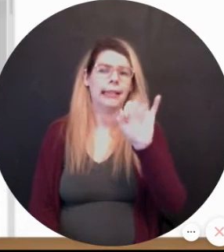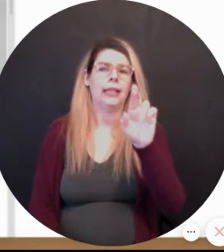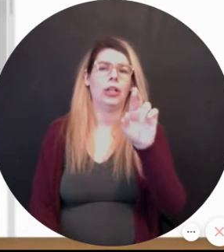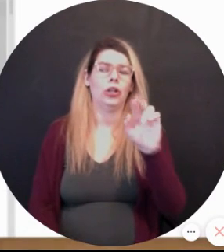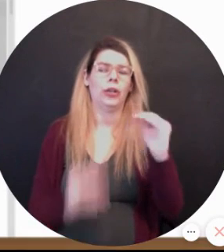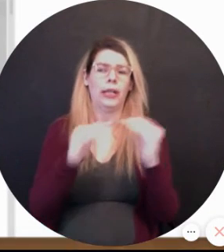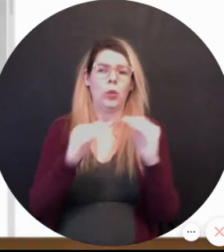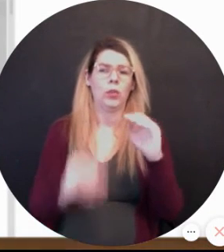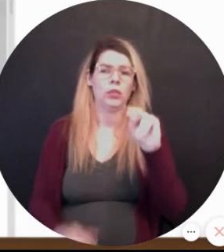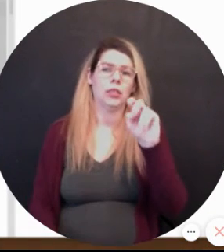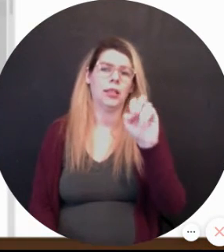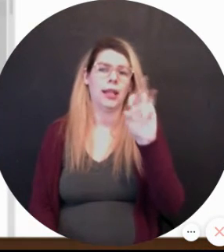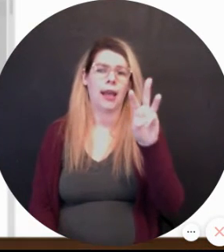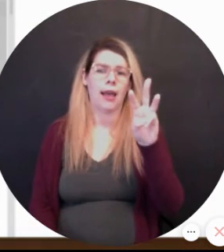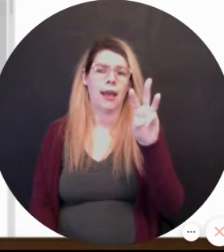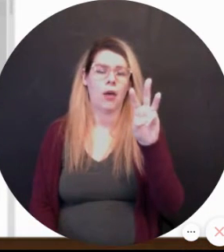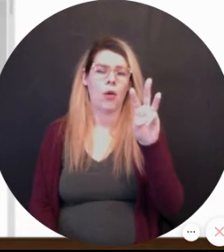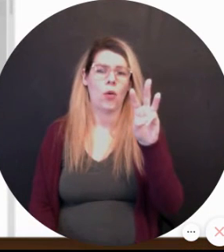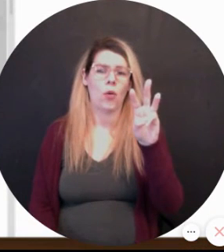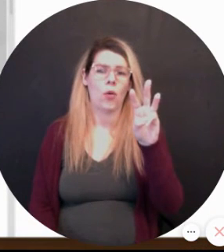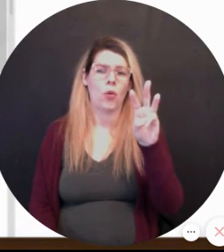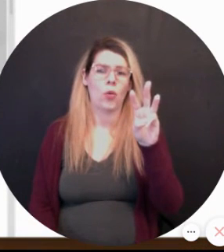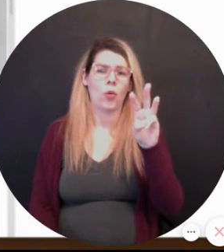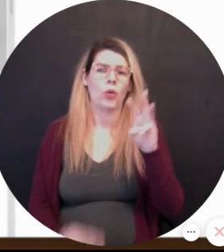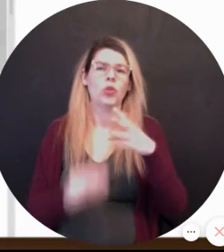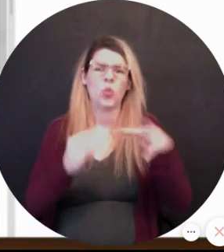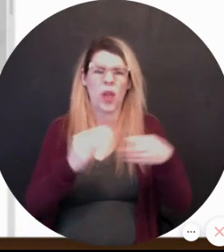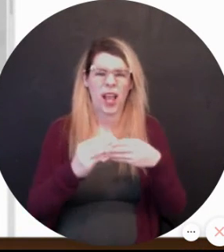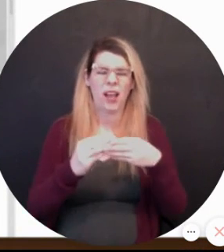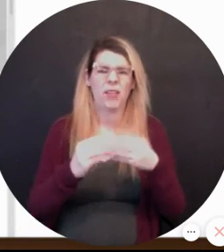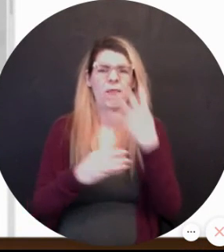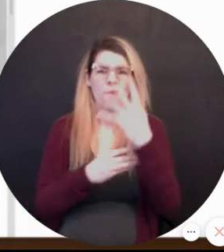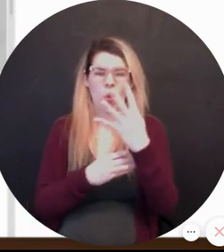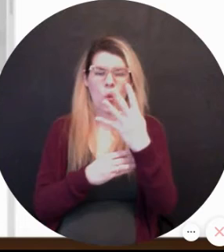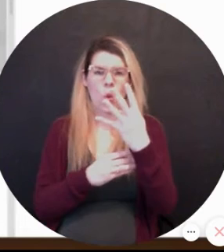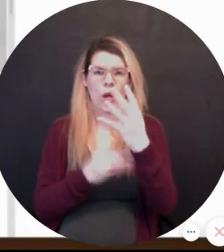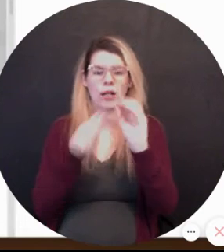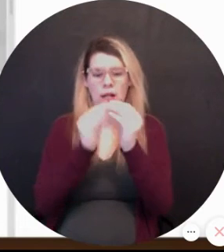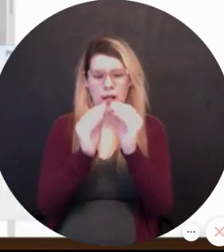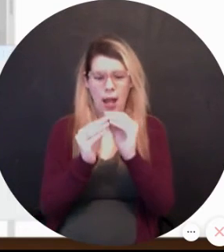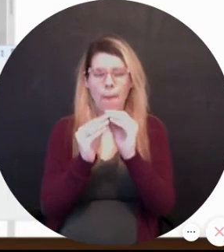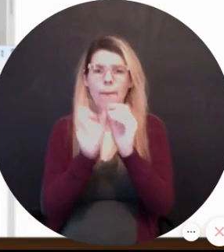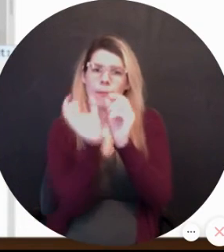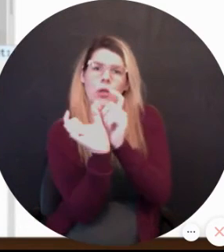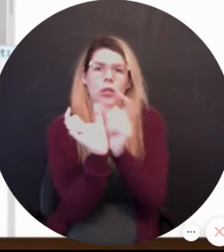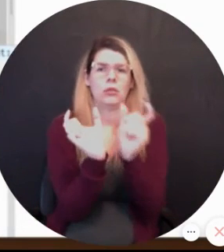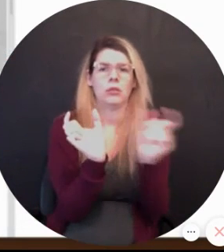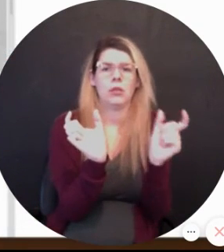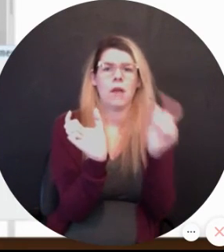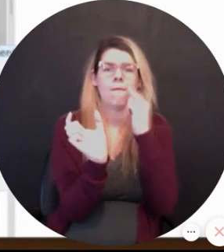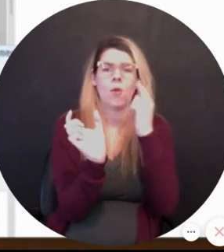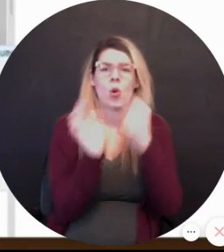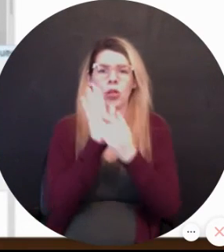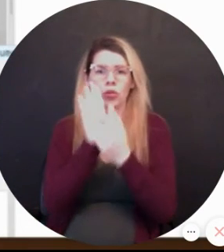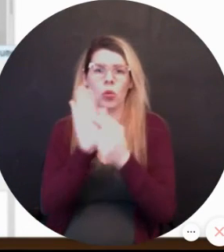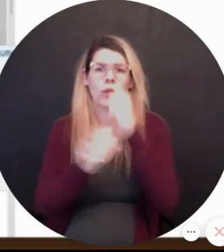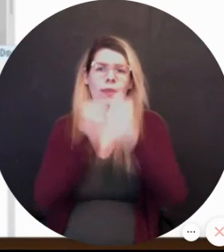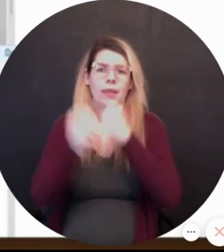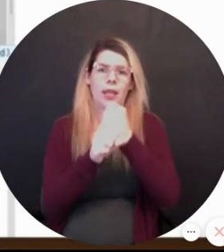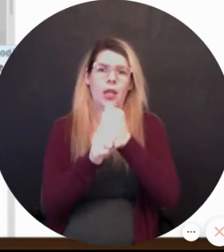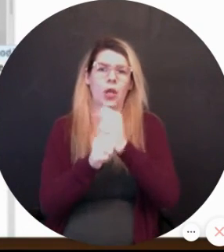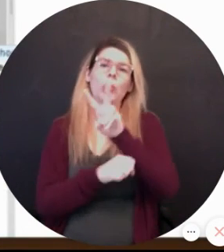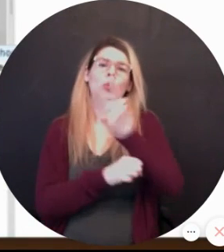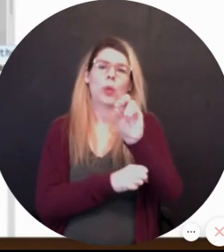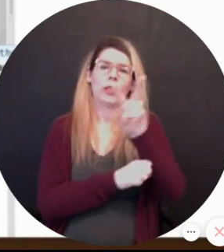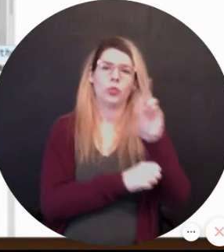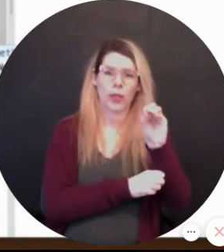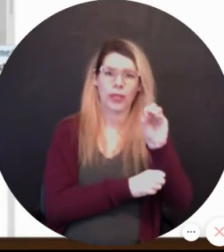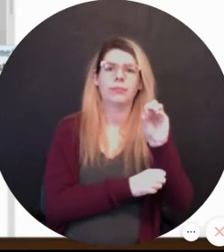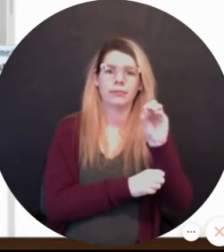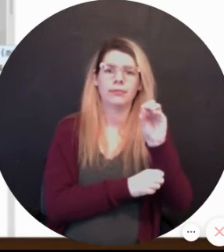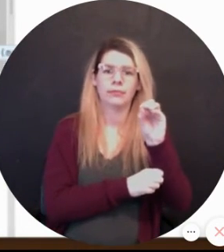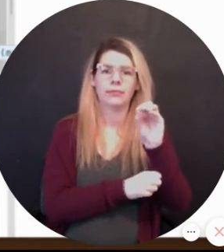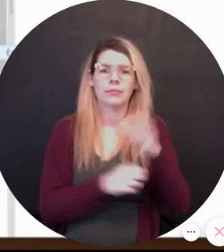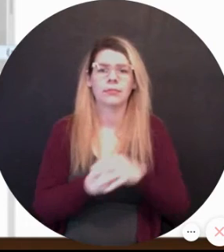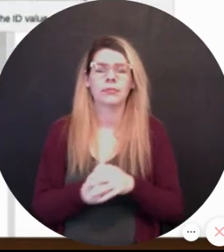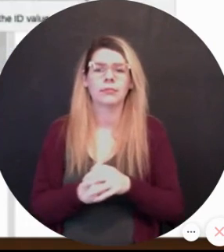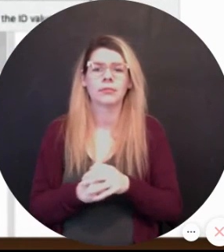and that's going to give us a full four digits for our year. Alright, so now we can document